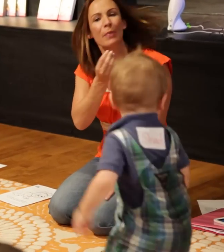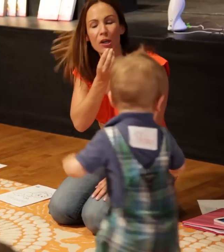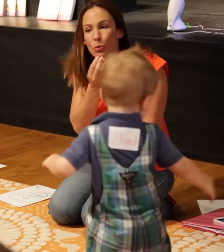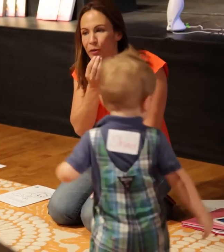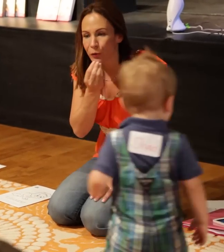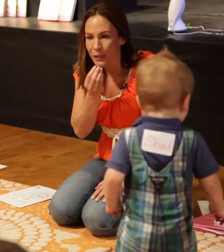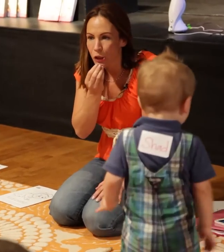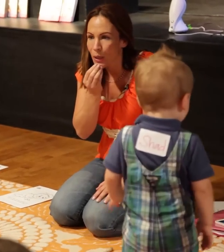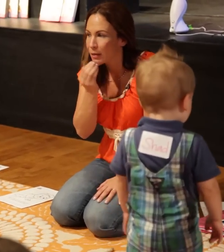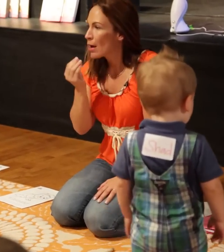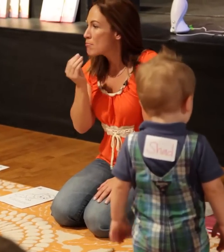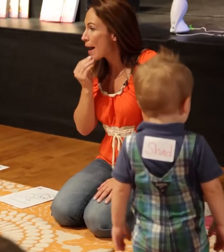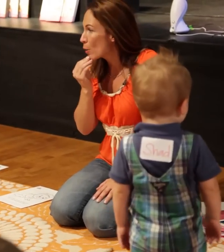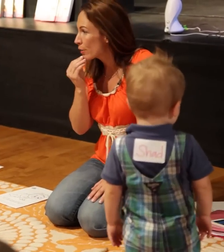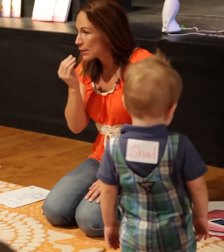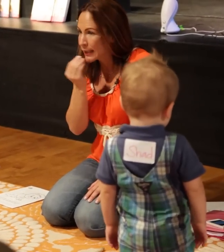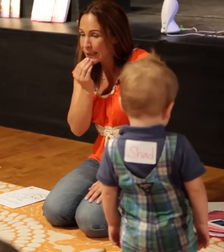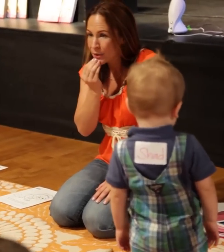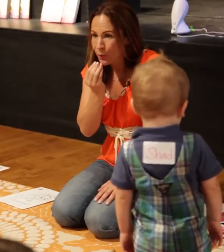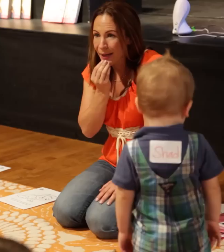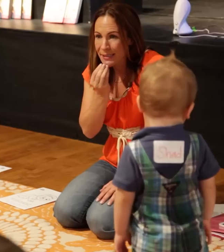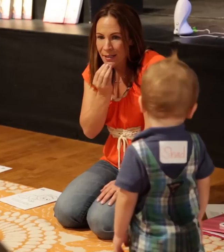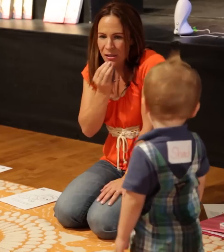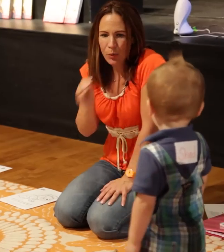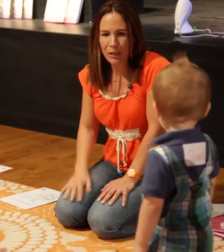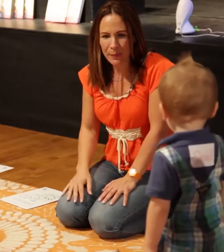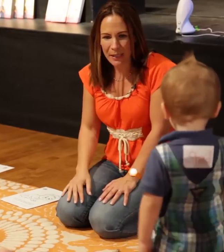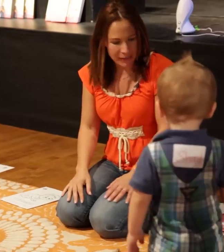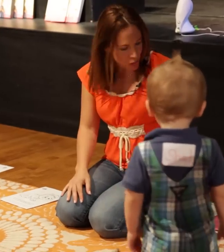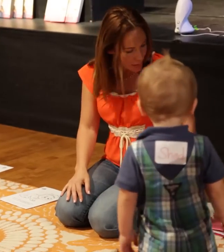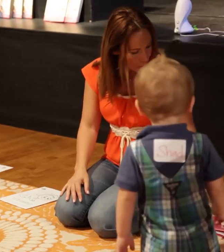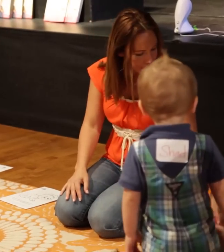because you put food in your mouth to eat, right? So what are some things that you eat?